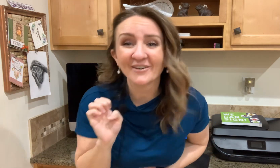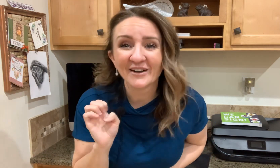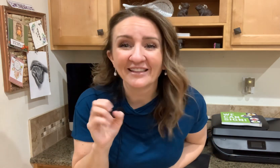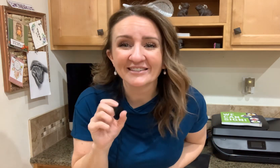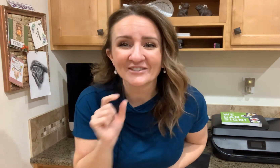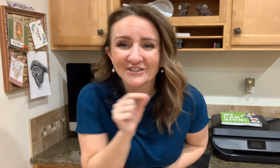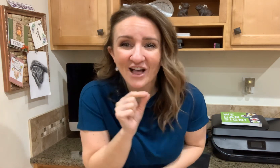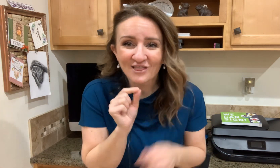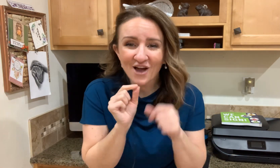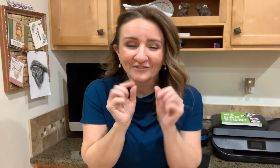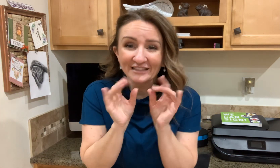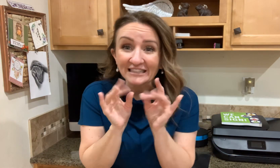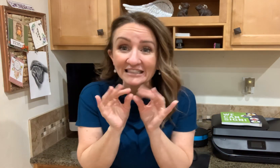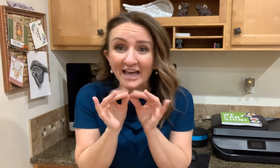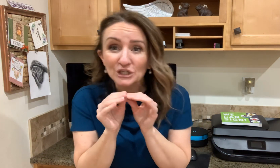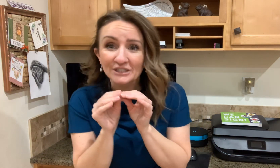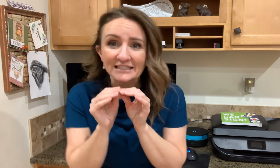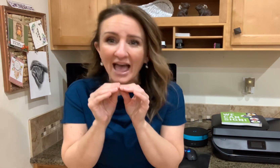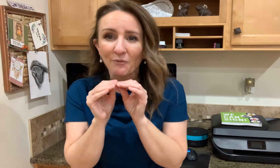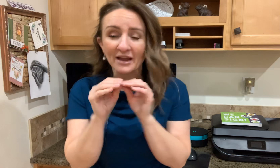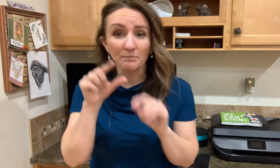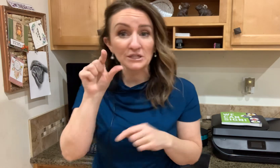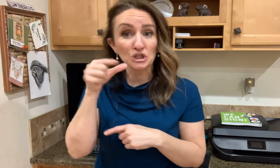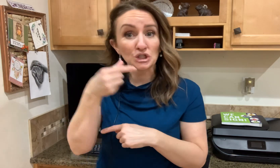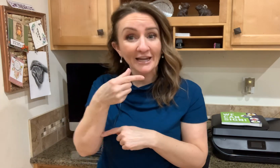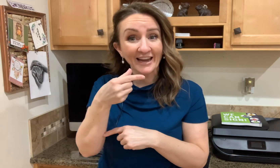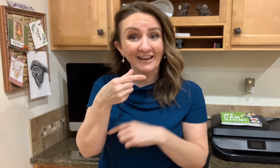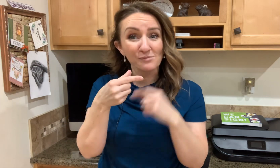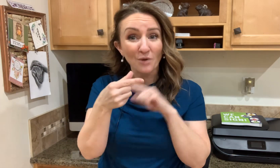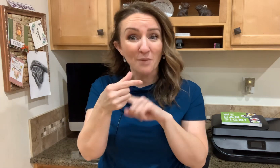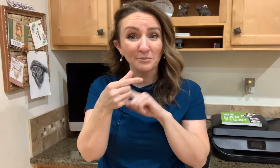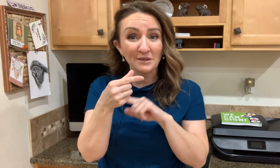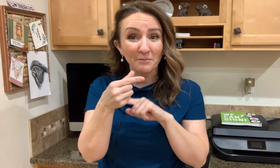one... there's a lot of little letters in that one but G is probably the biggest